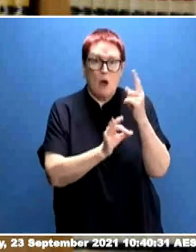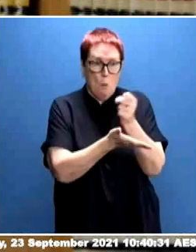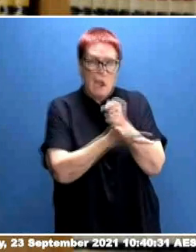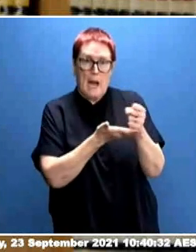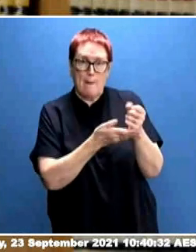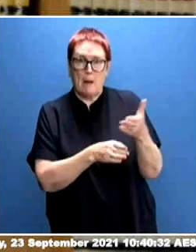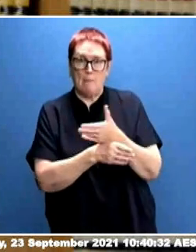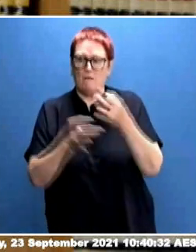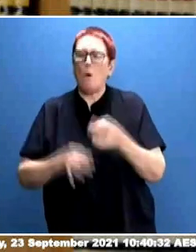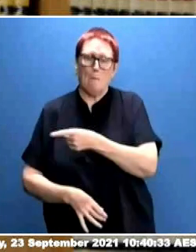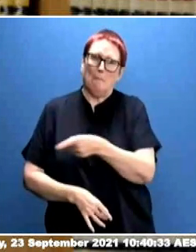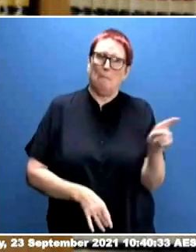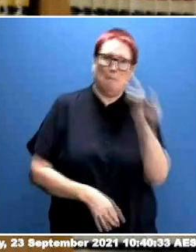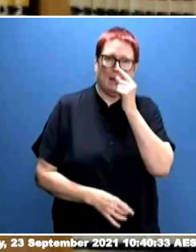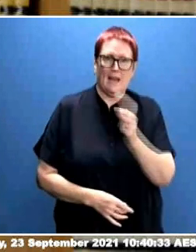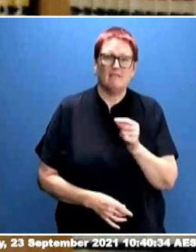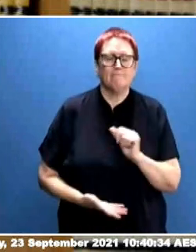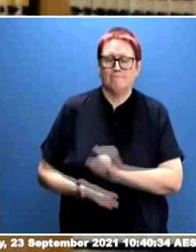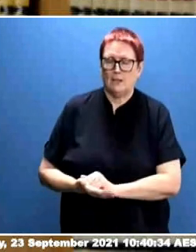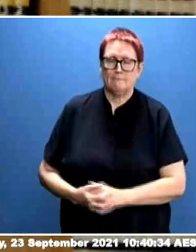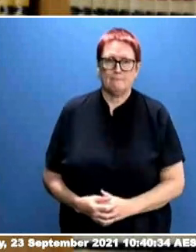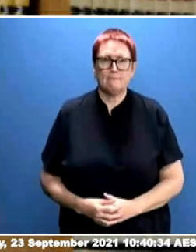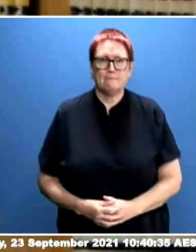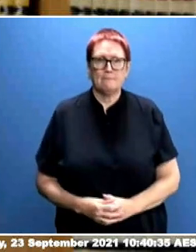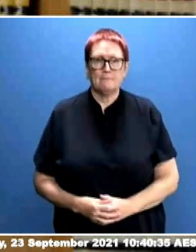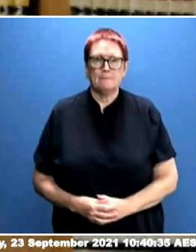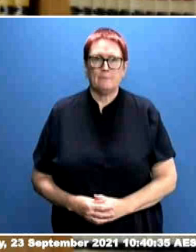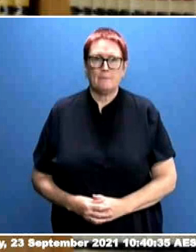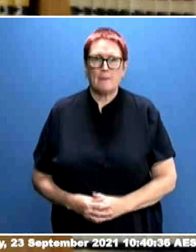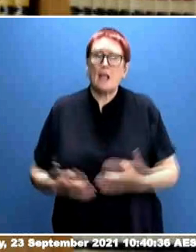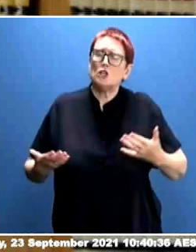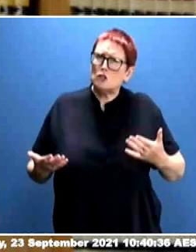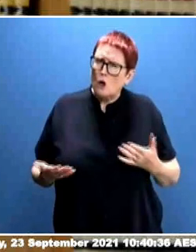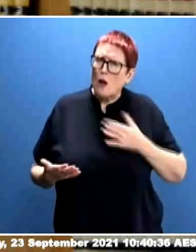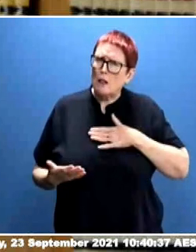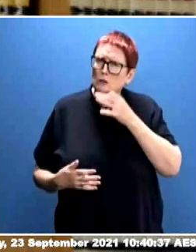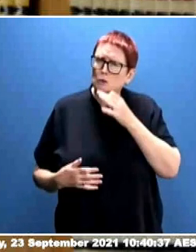But how then is the assessment made that the child has achieved